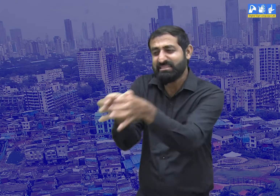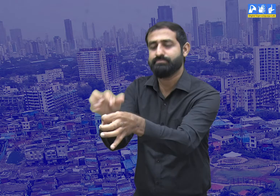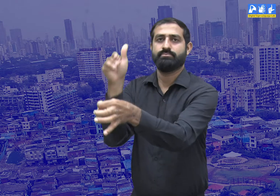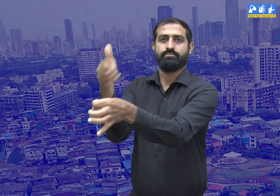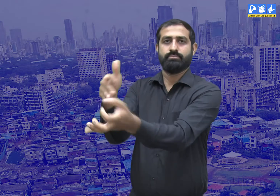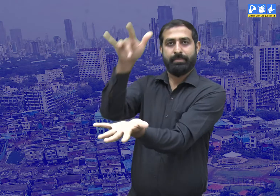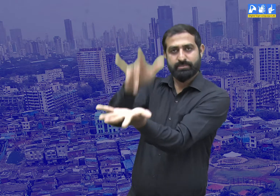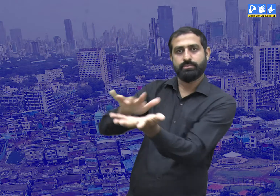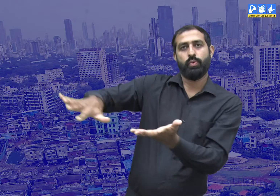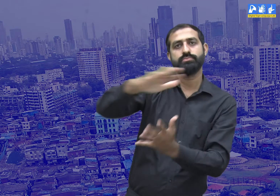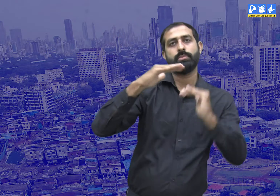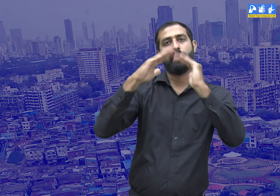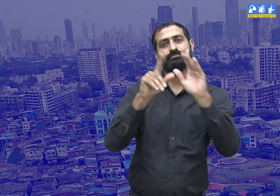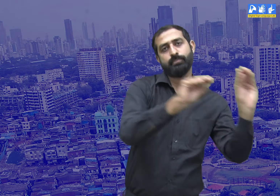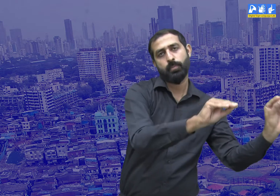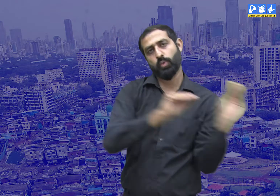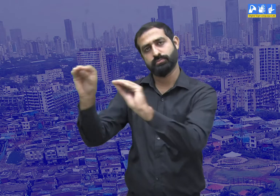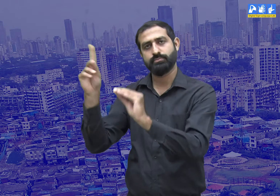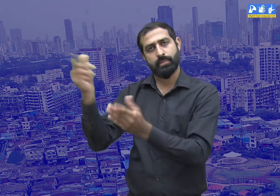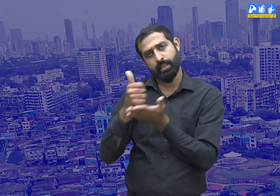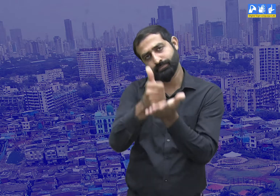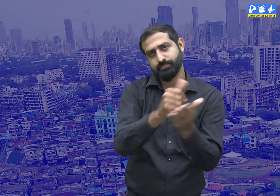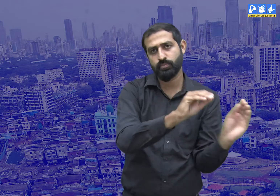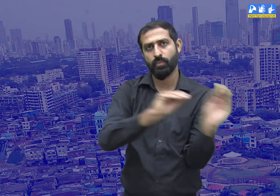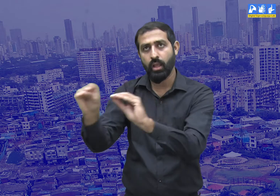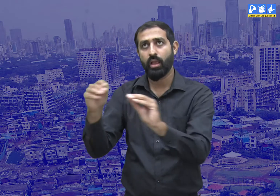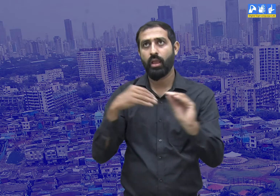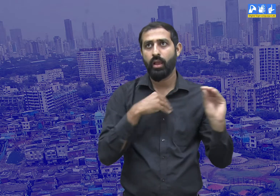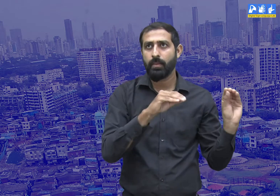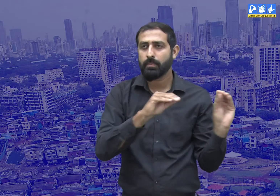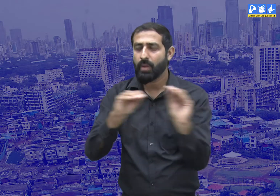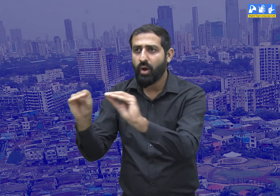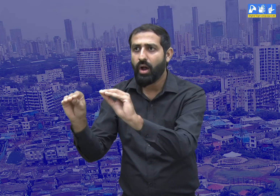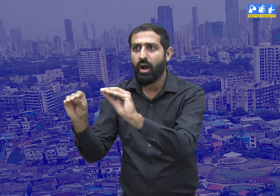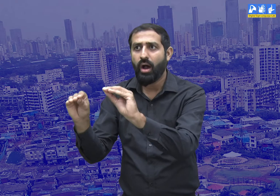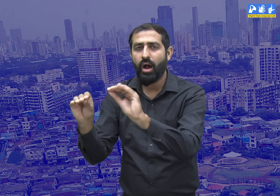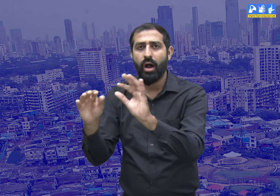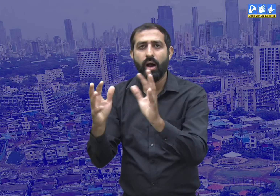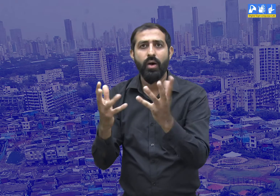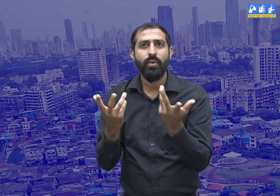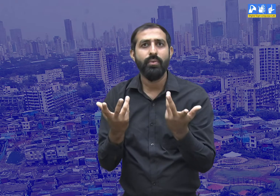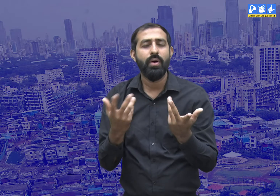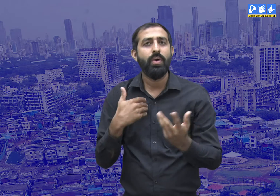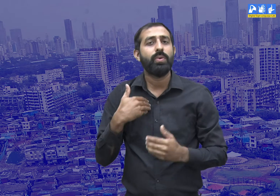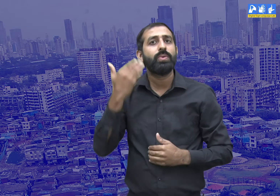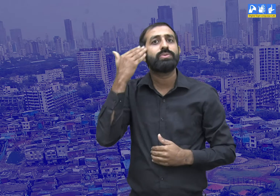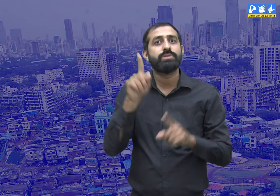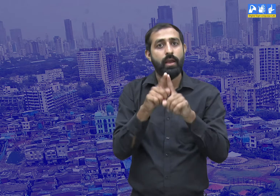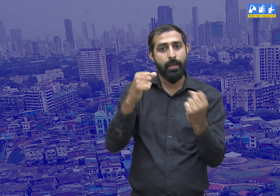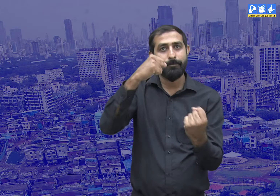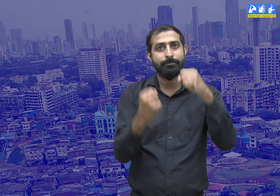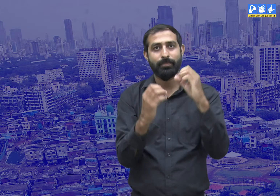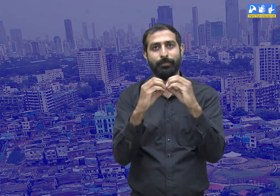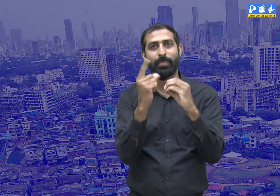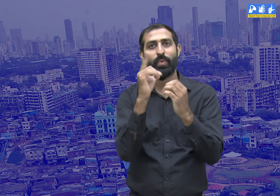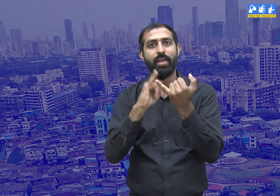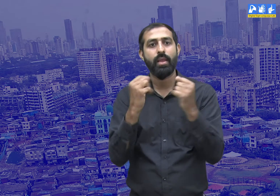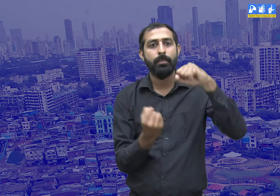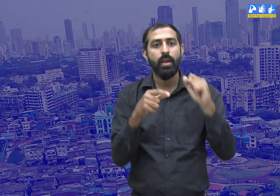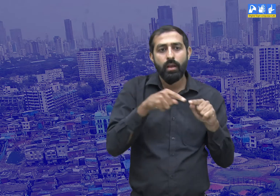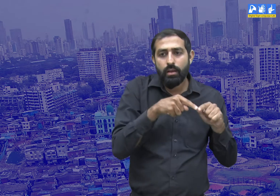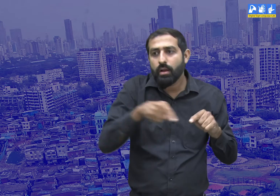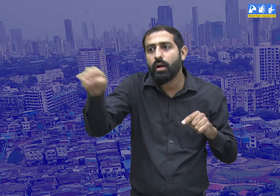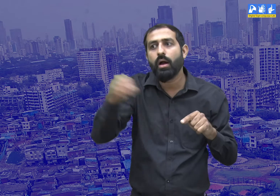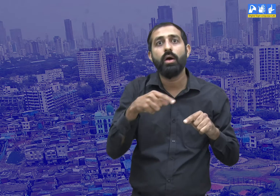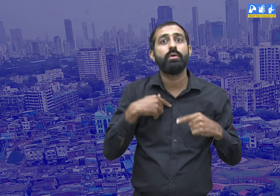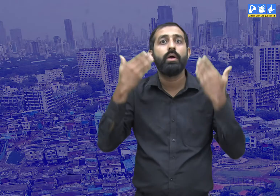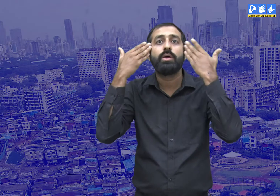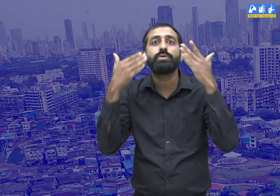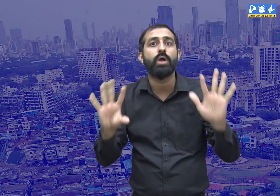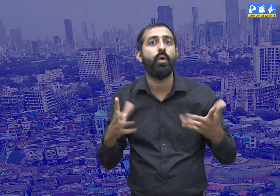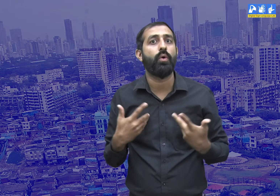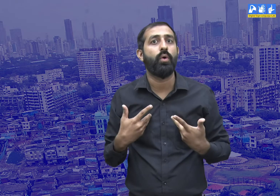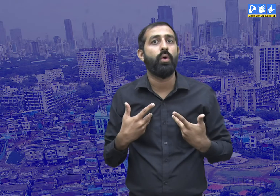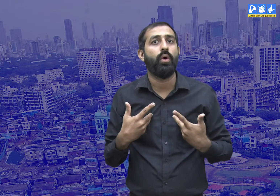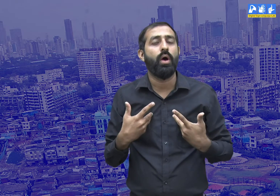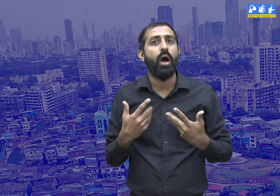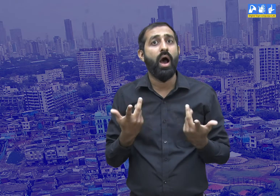another place to make their houses. I don't even know if any bus goes there.